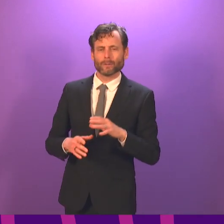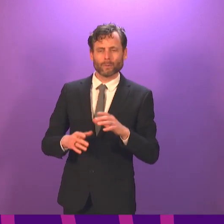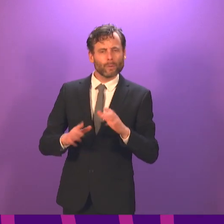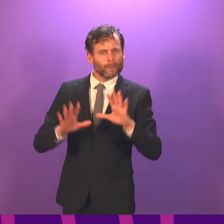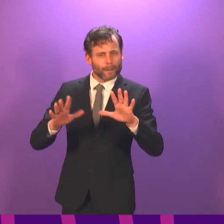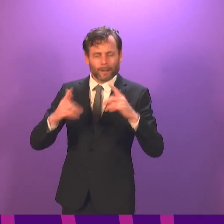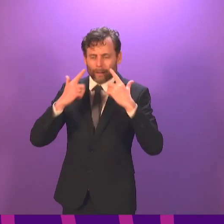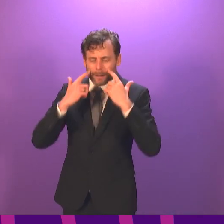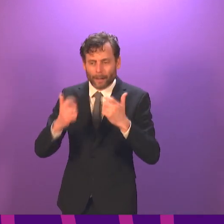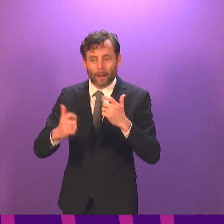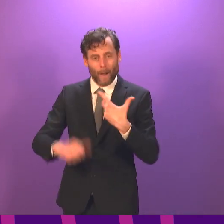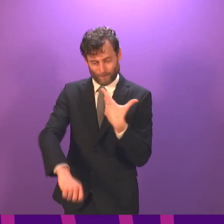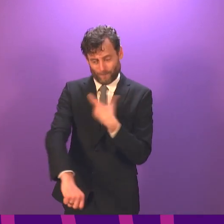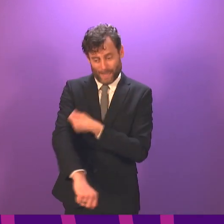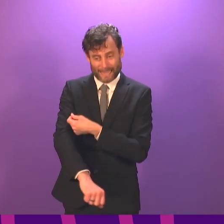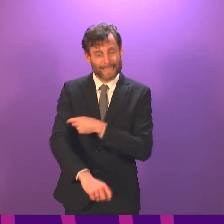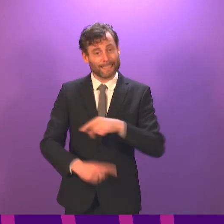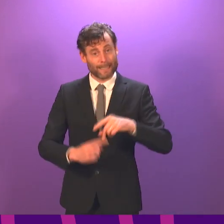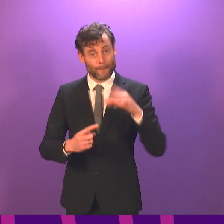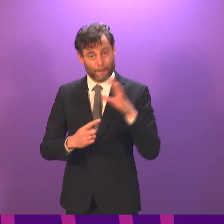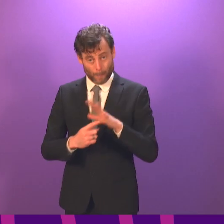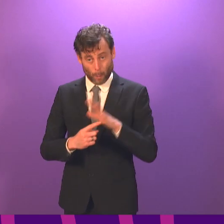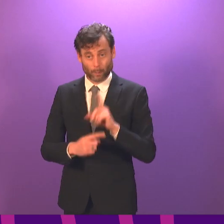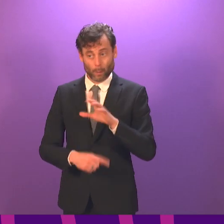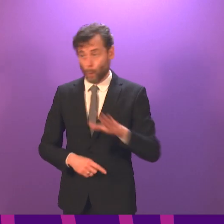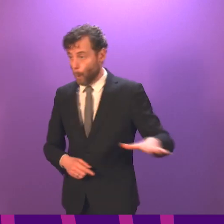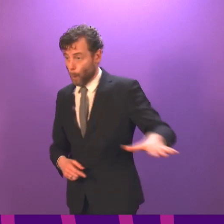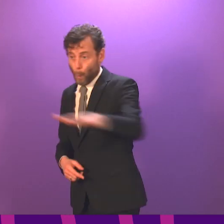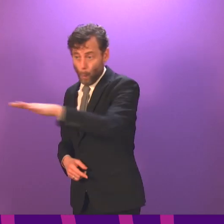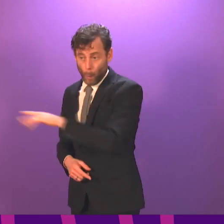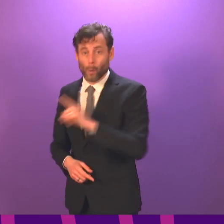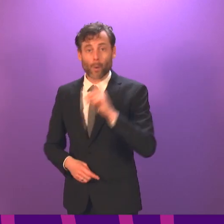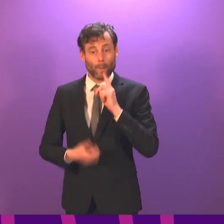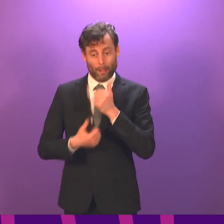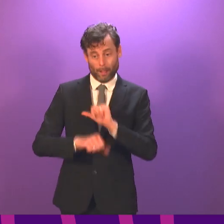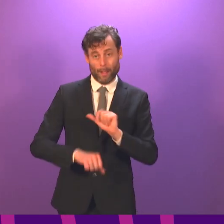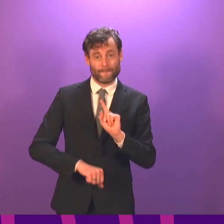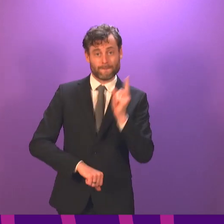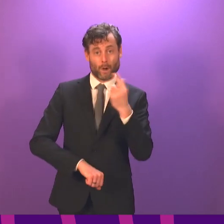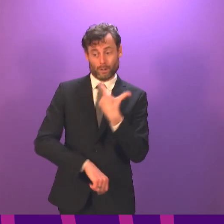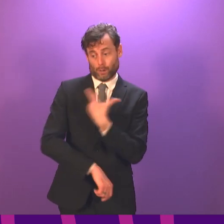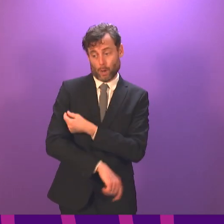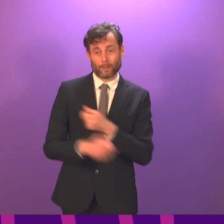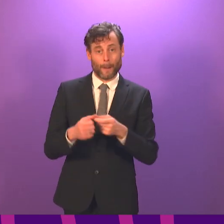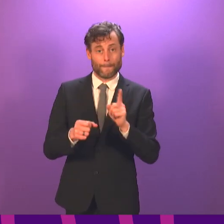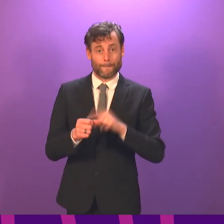JCVI prioritisation list, everyone will have been offered first doses by mid-April—that